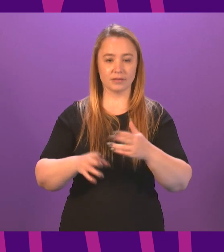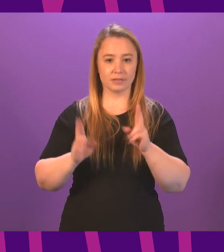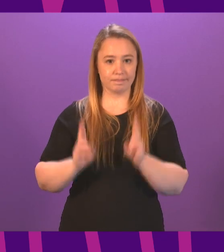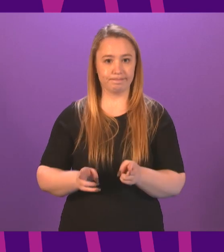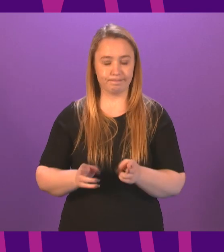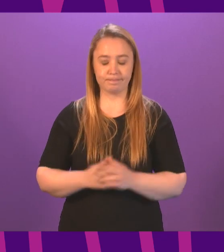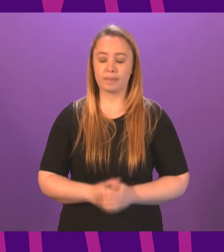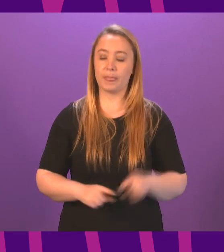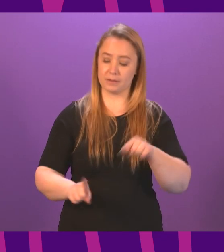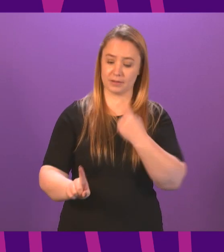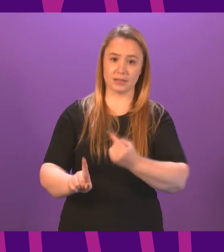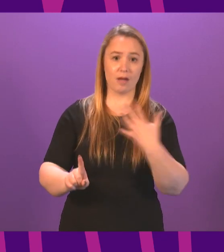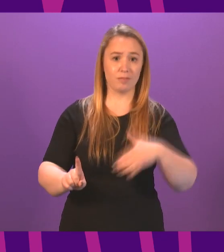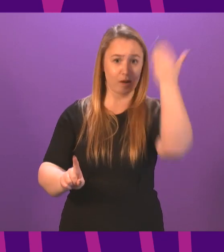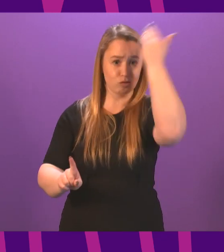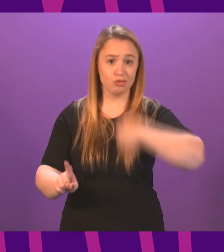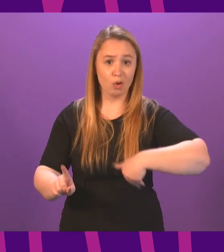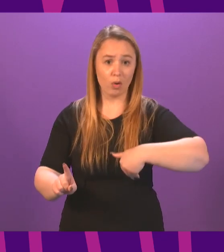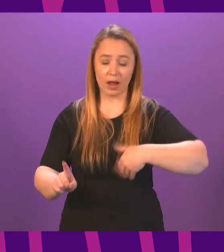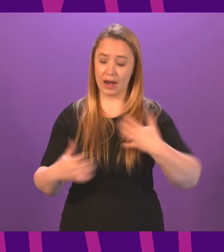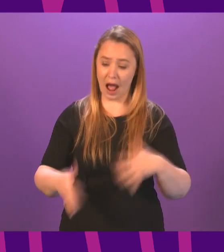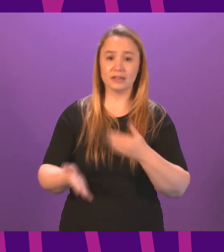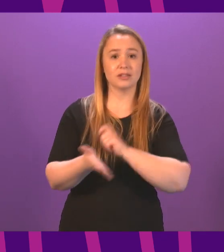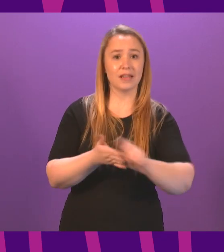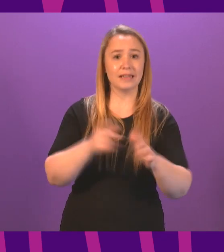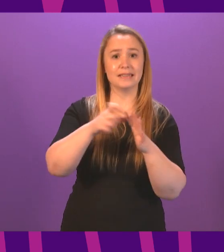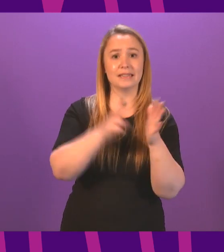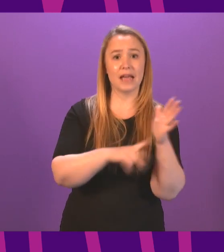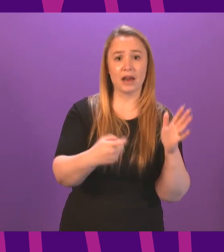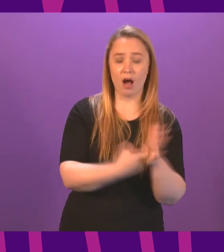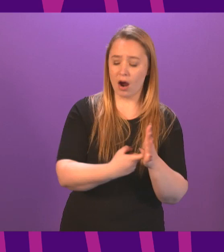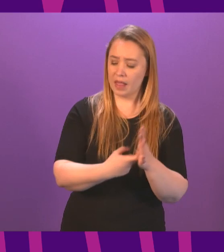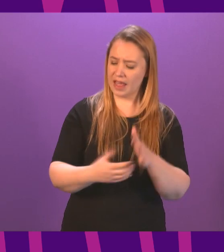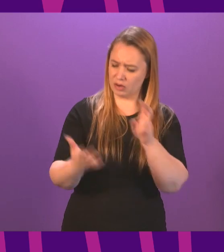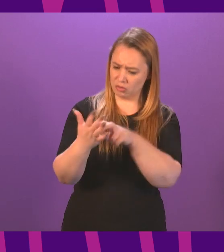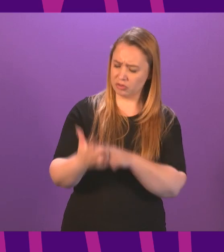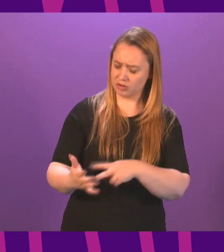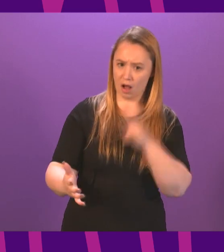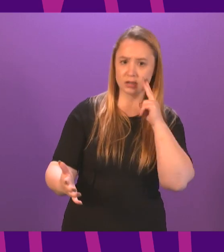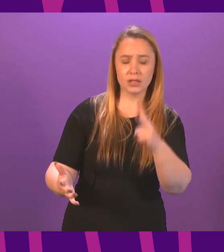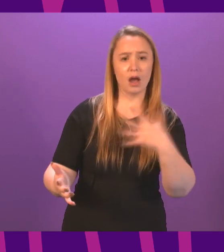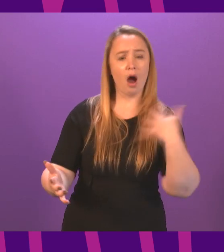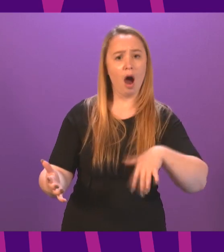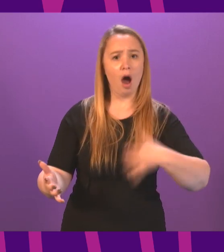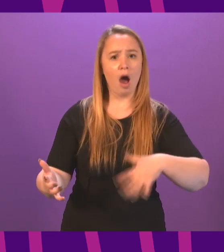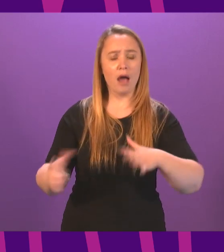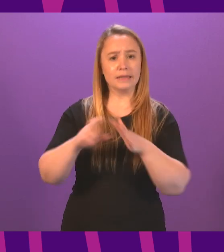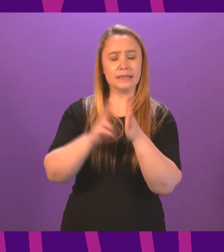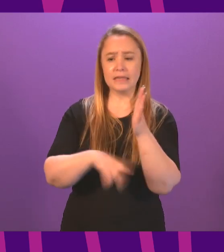left the hospital, as the information was buried within her patient notes. Her daughter Roseanne had refused to sign the “Do not resuscitate” order when she was first asked